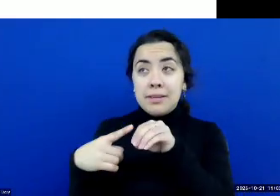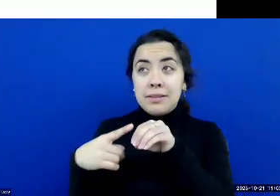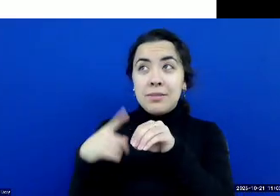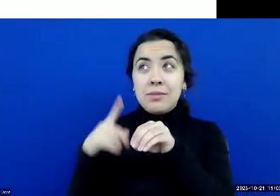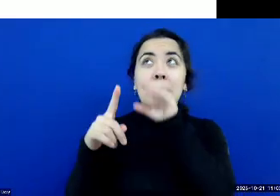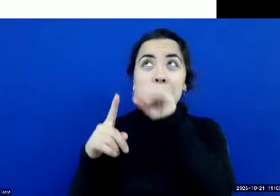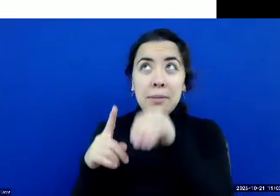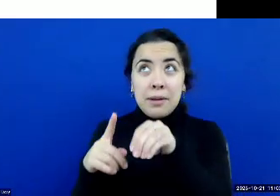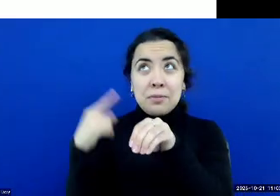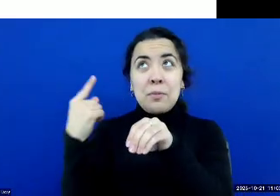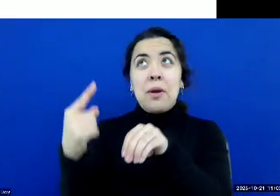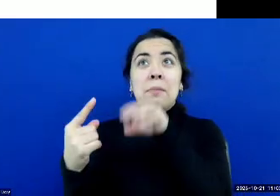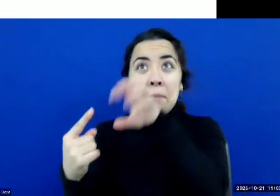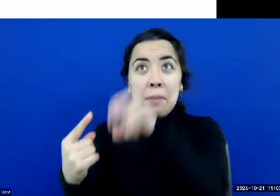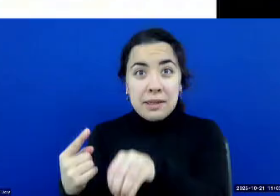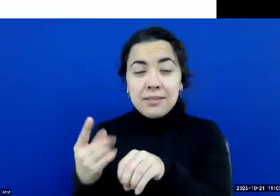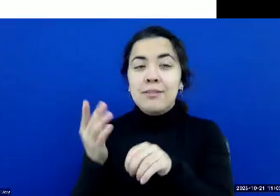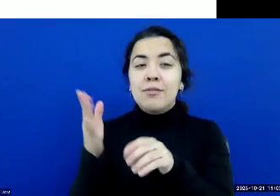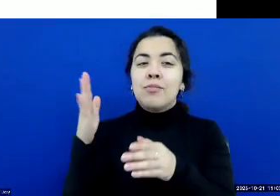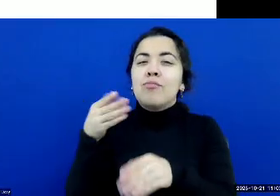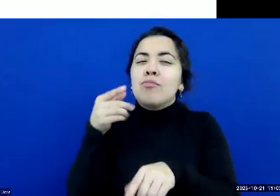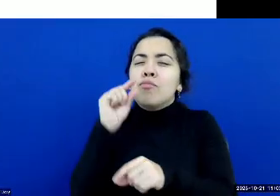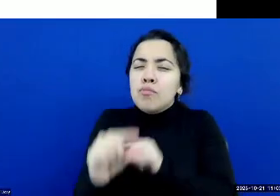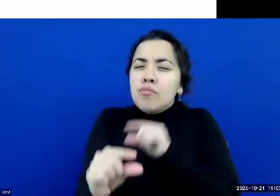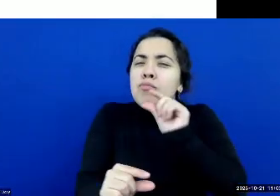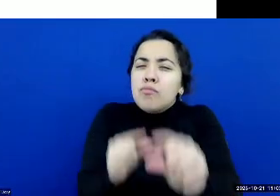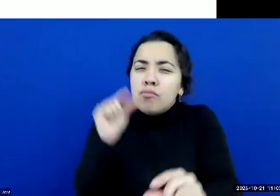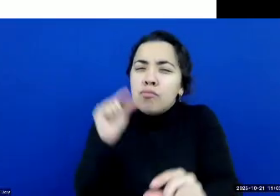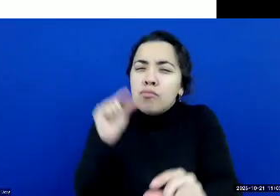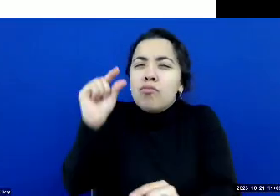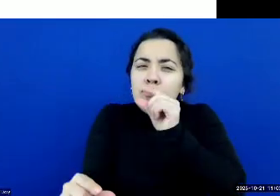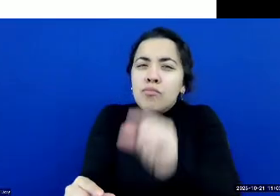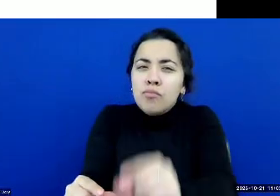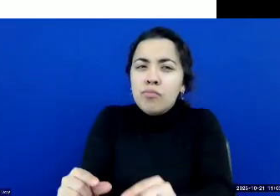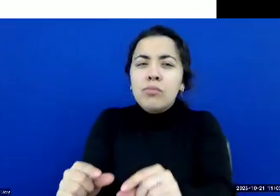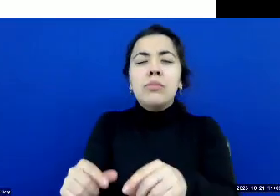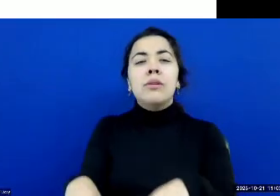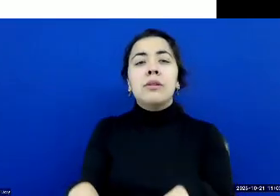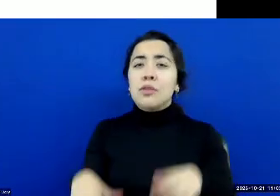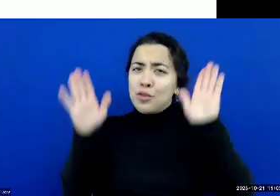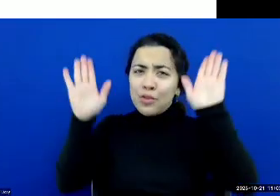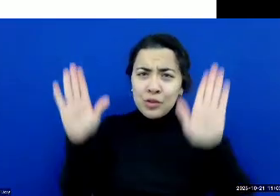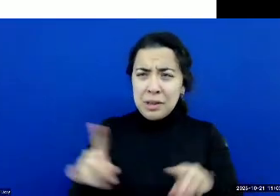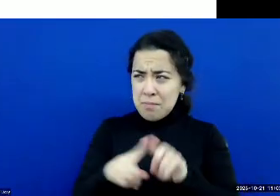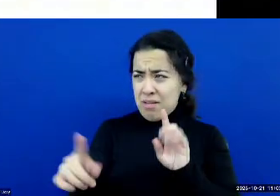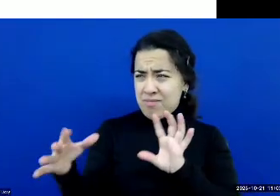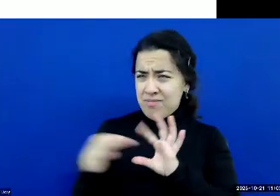Kathleen DeForest: Now, you might be asking, that's great, but how does this relate to accessibility?